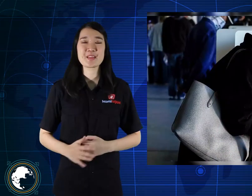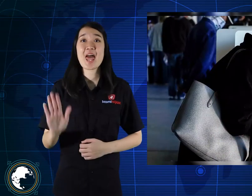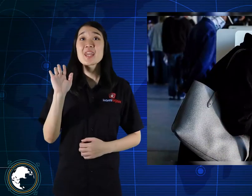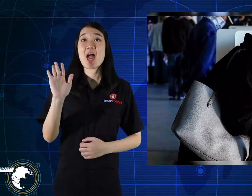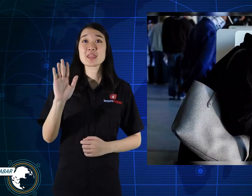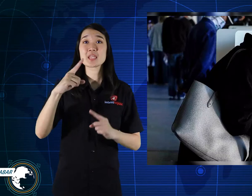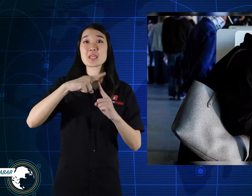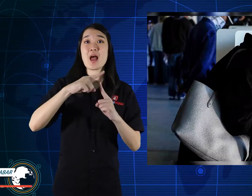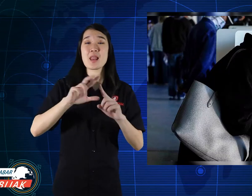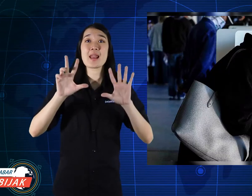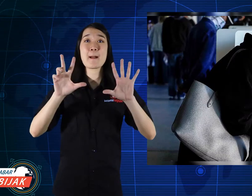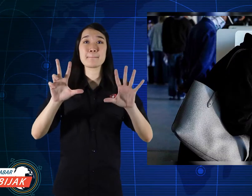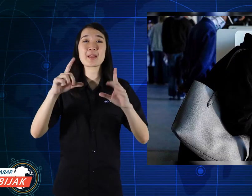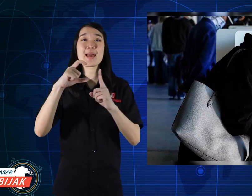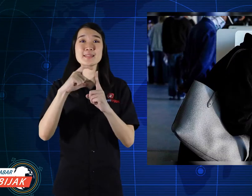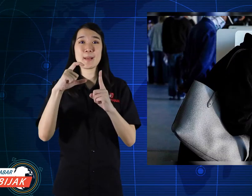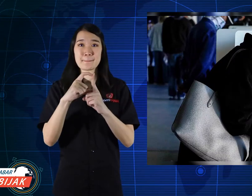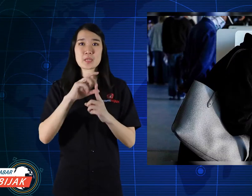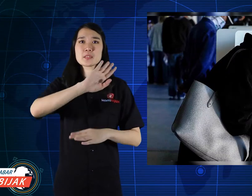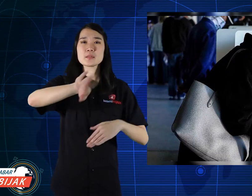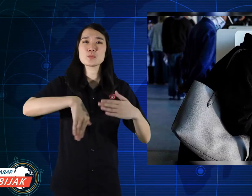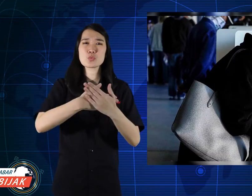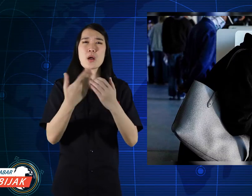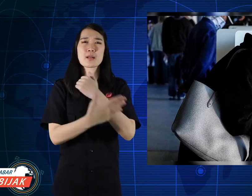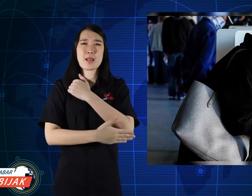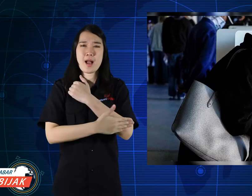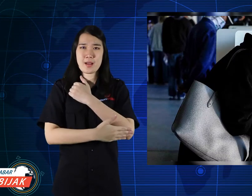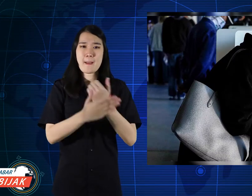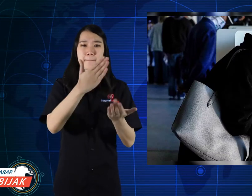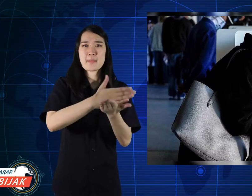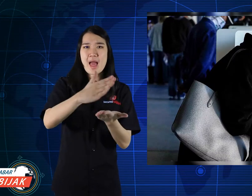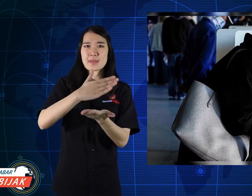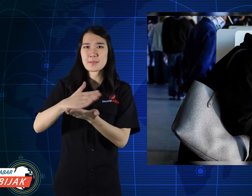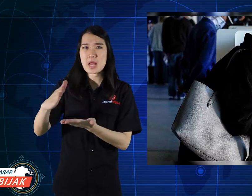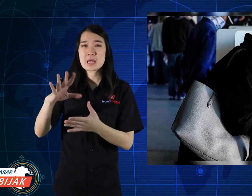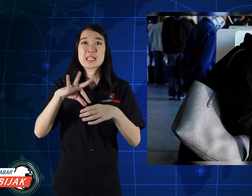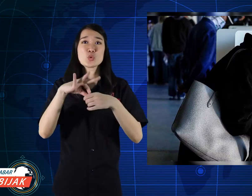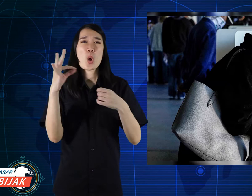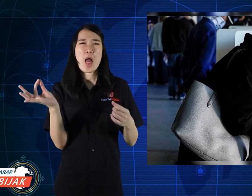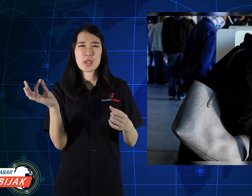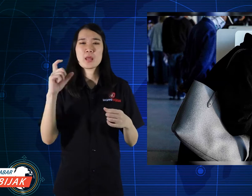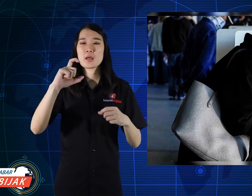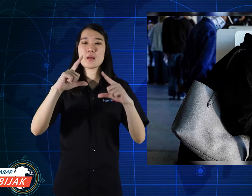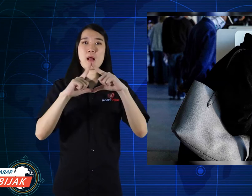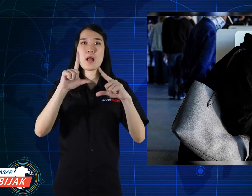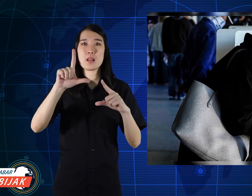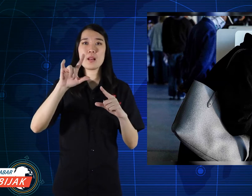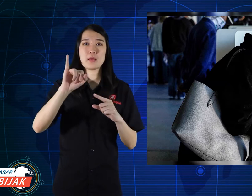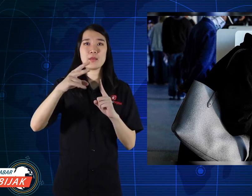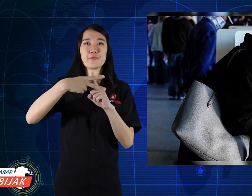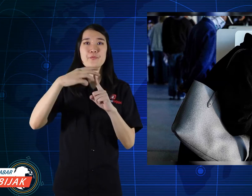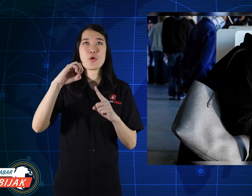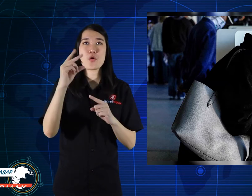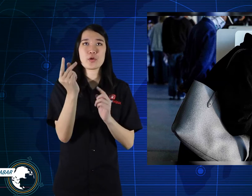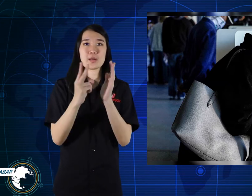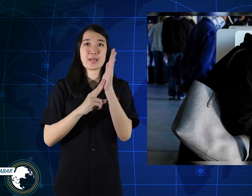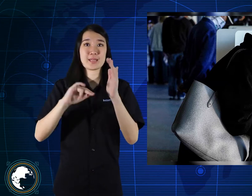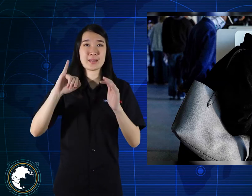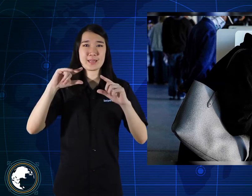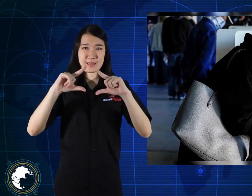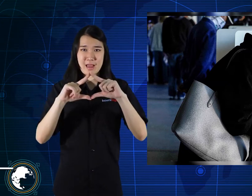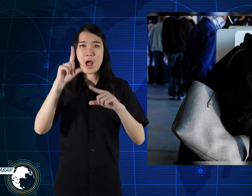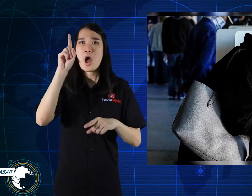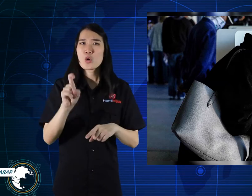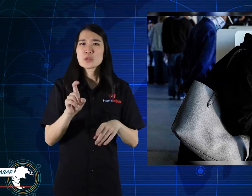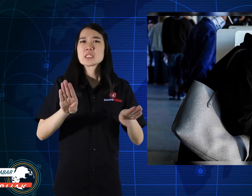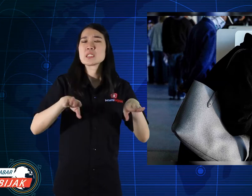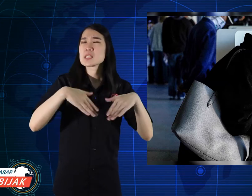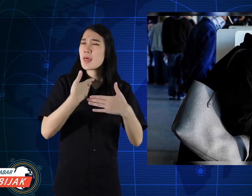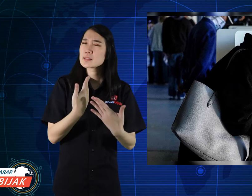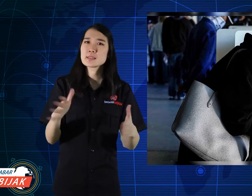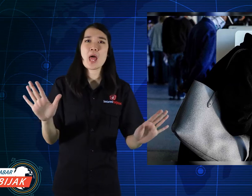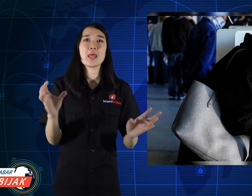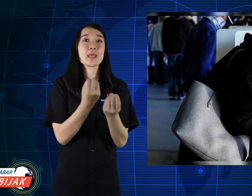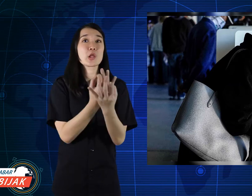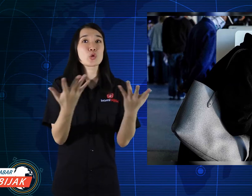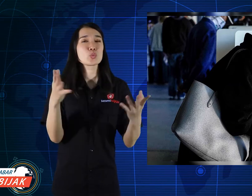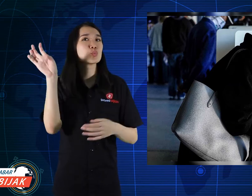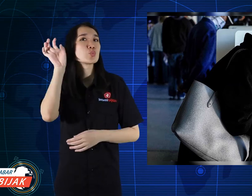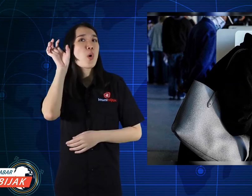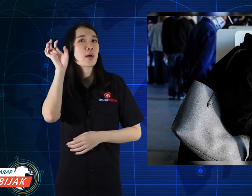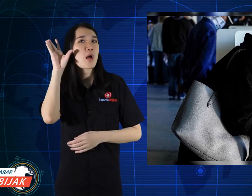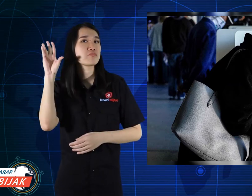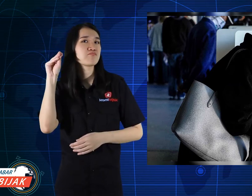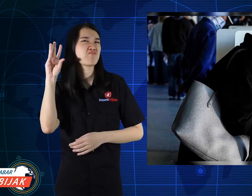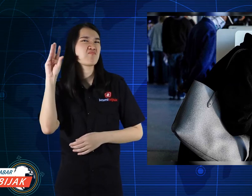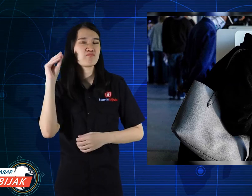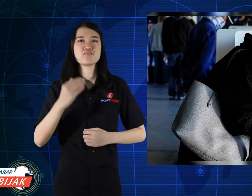It's December 8th, all the states except California must finish counting the votes.